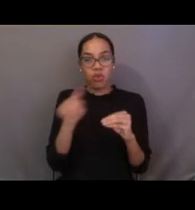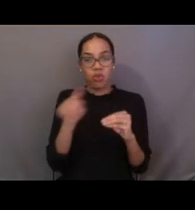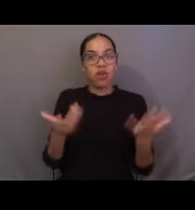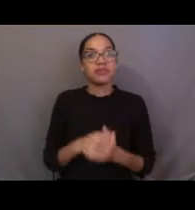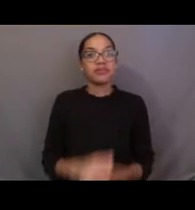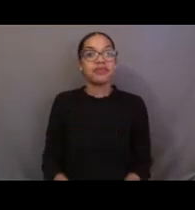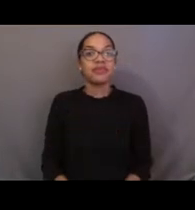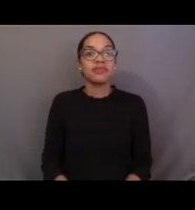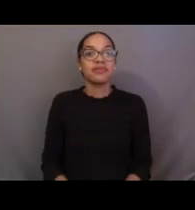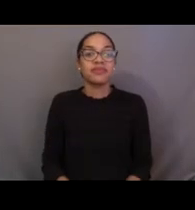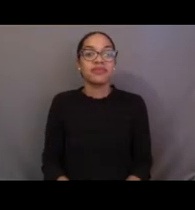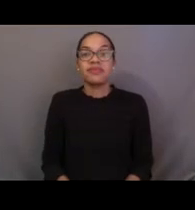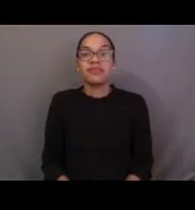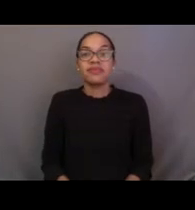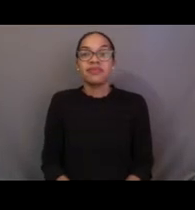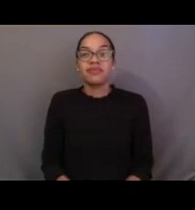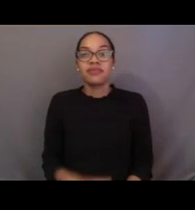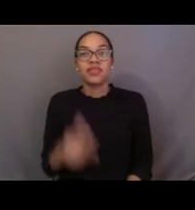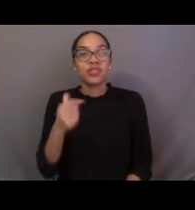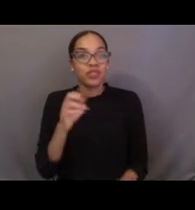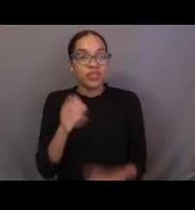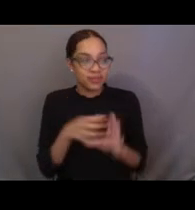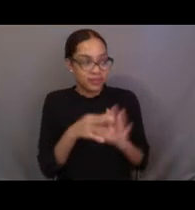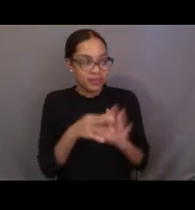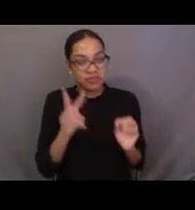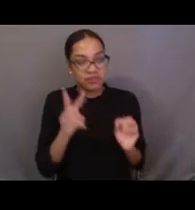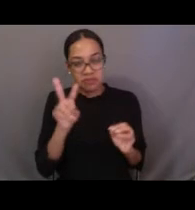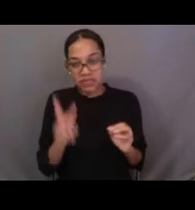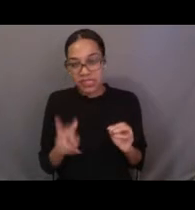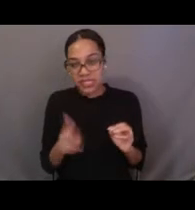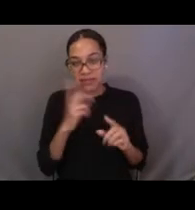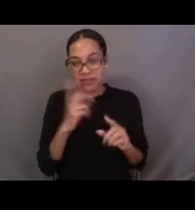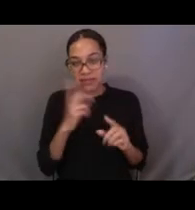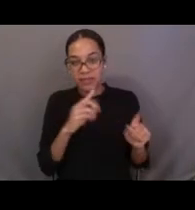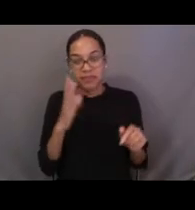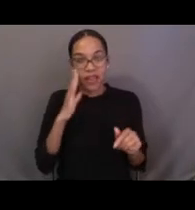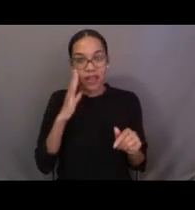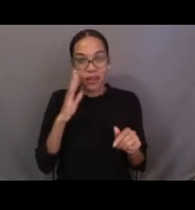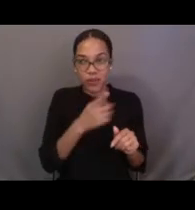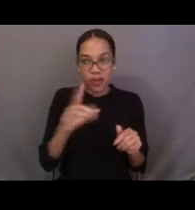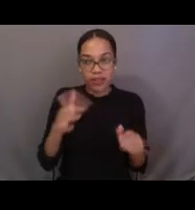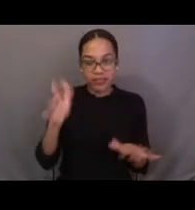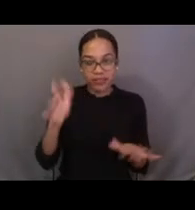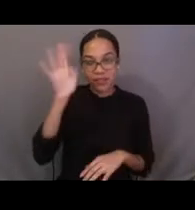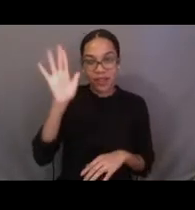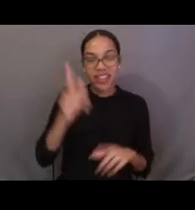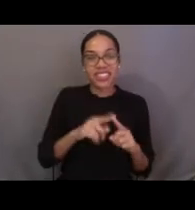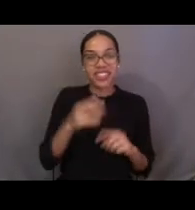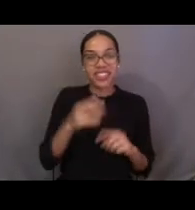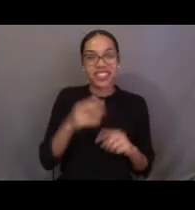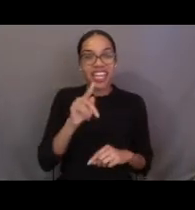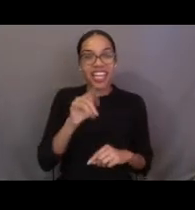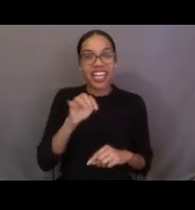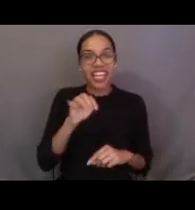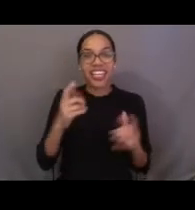[Grace] Okay, this is Grace reporting from the chat box. I'm just going to tell you all 'cause I know you're a savvy crew, that Harriet gave you a big clue by saying